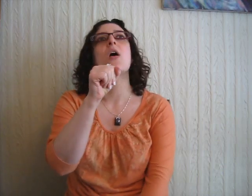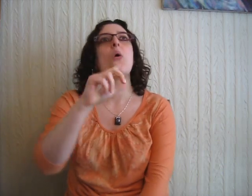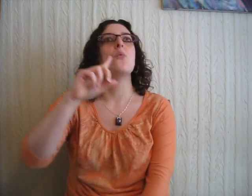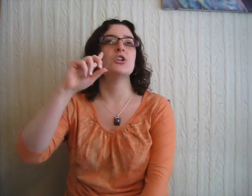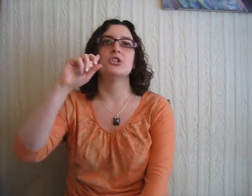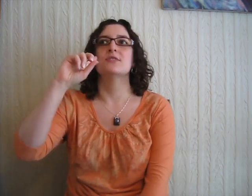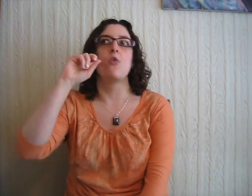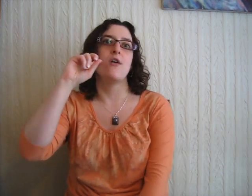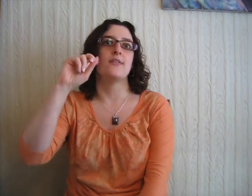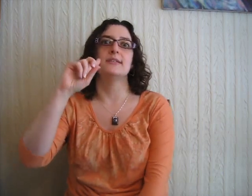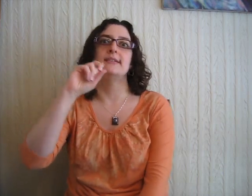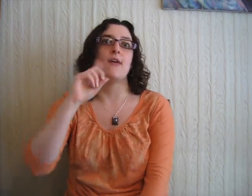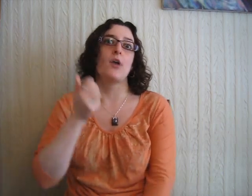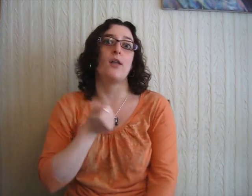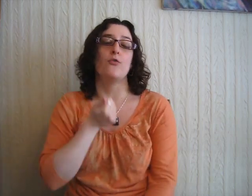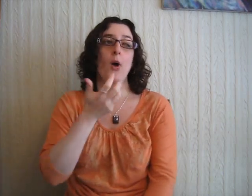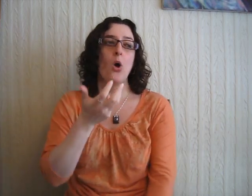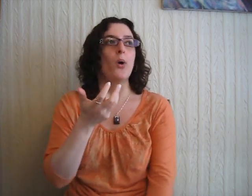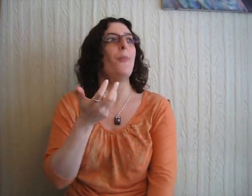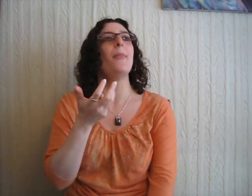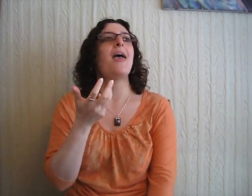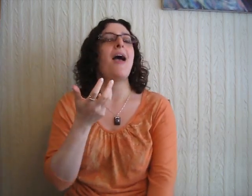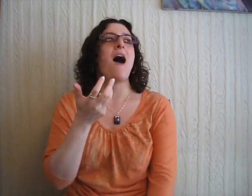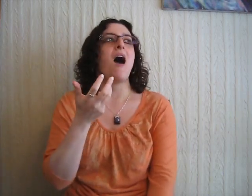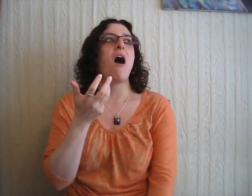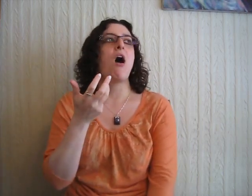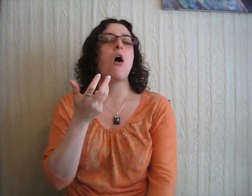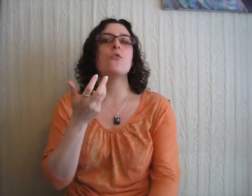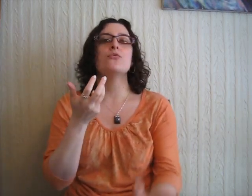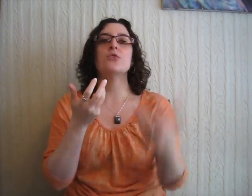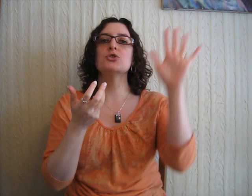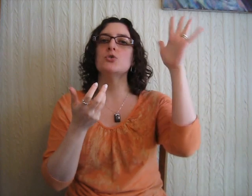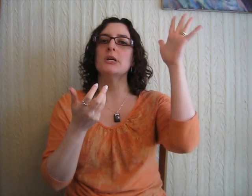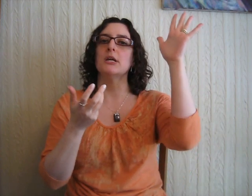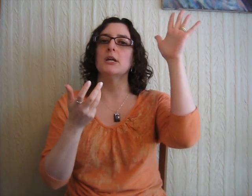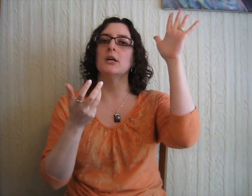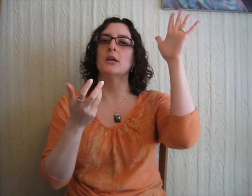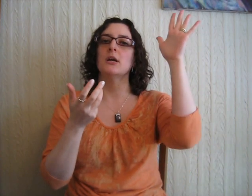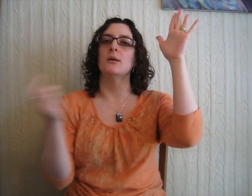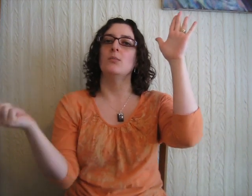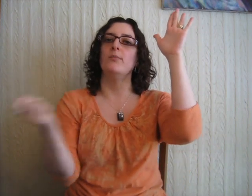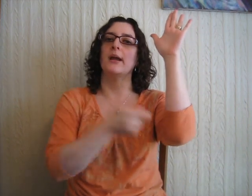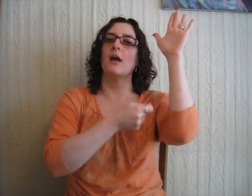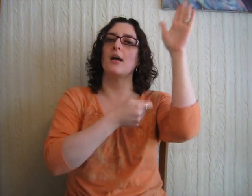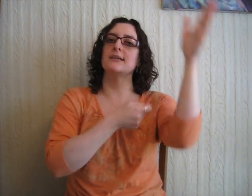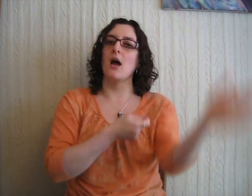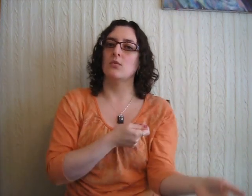Which more of a Deaf kind of poem A tree, being cut down